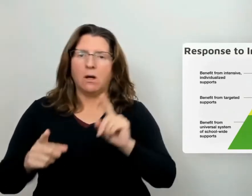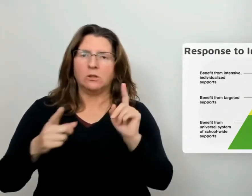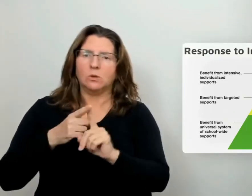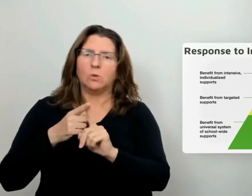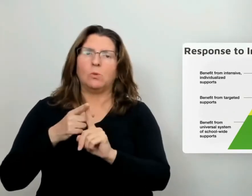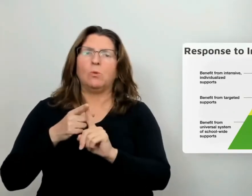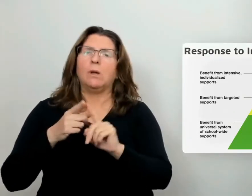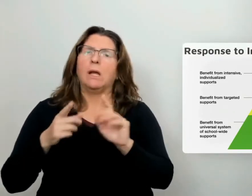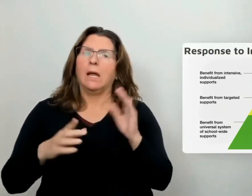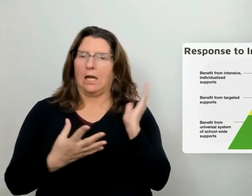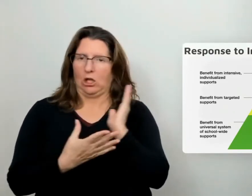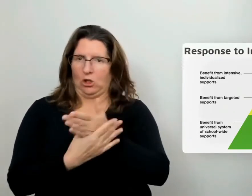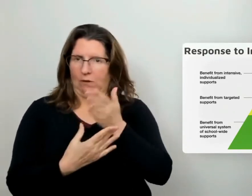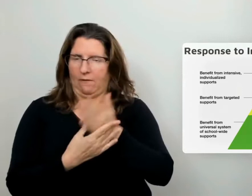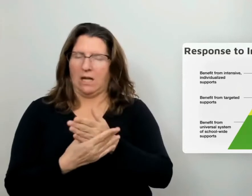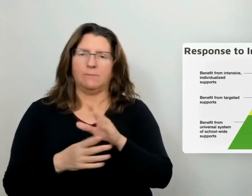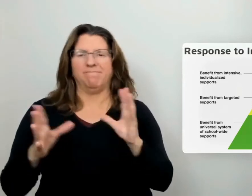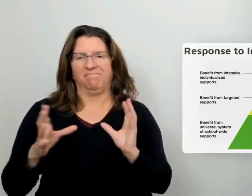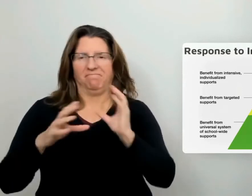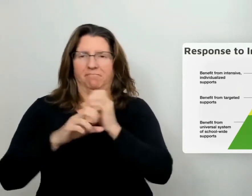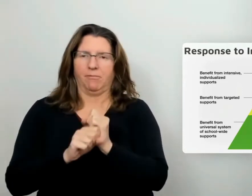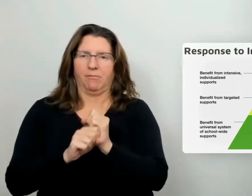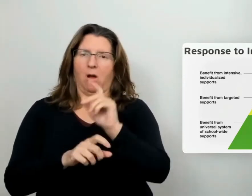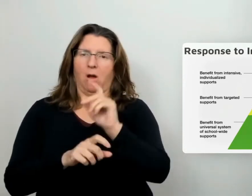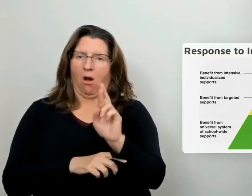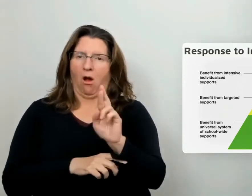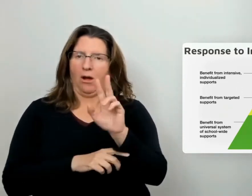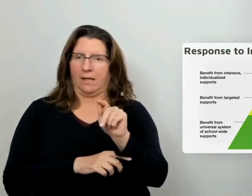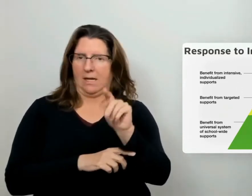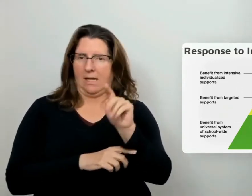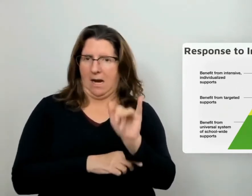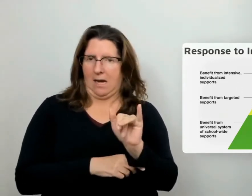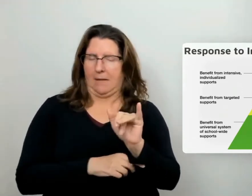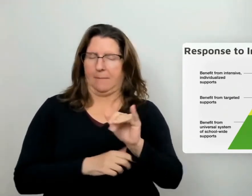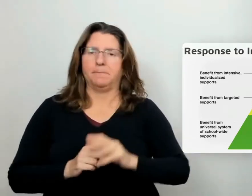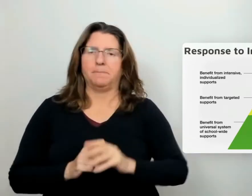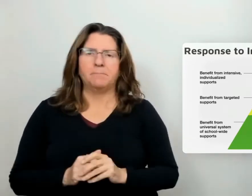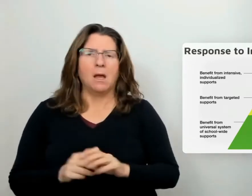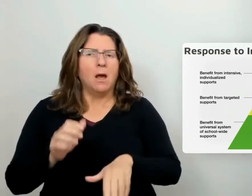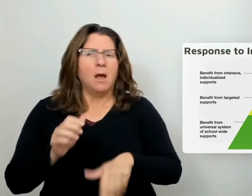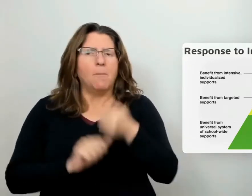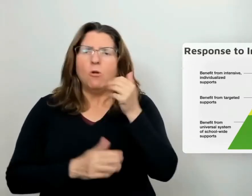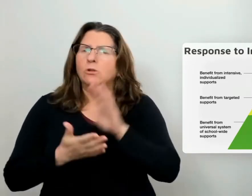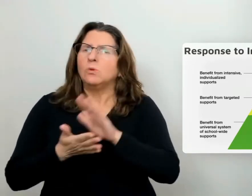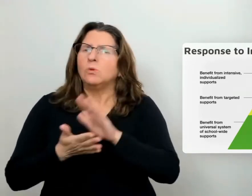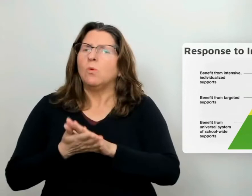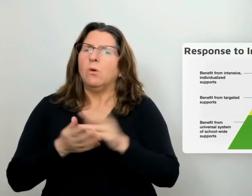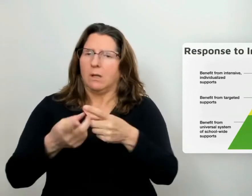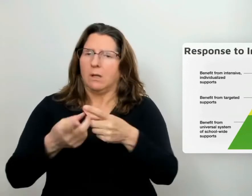How can we connect to the most pins? Let's look at the Response to Intervention Pyramid.